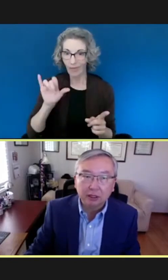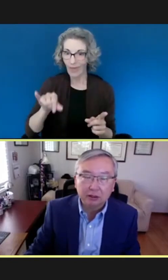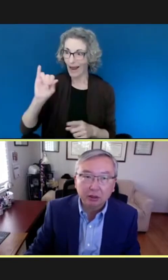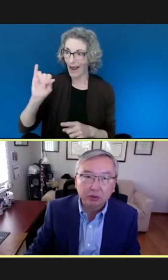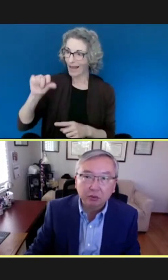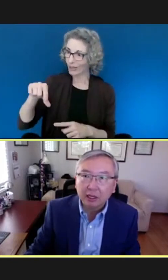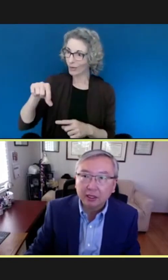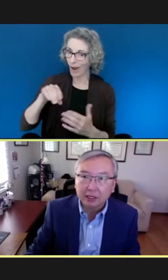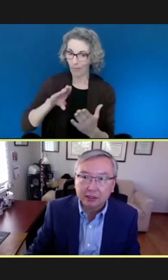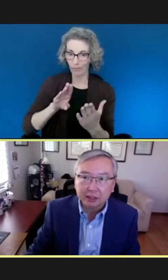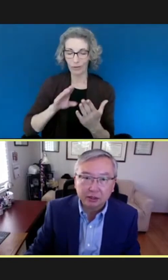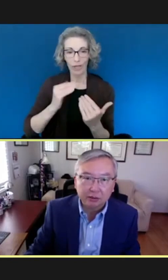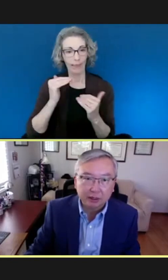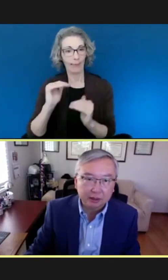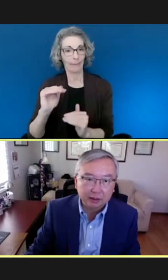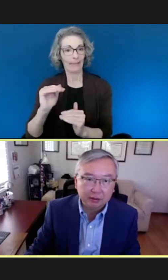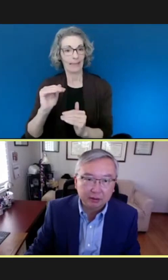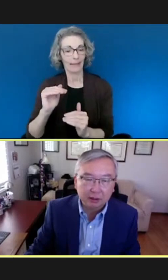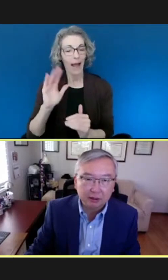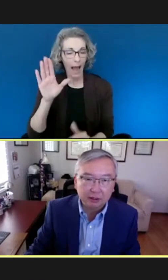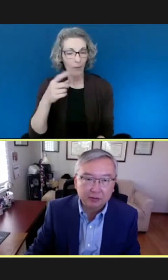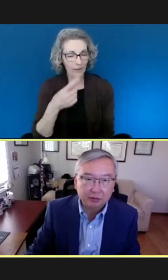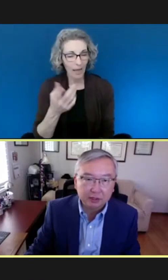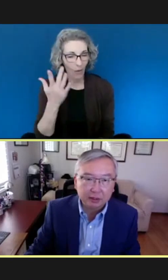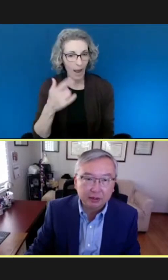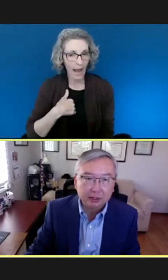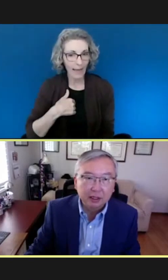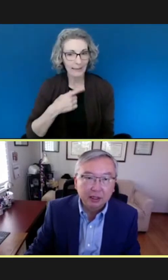I'll tell you why I say so in the next few seconds.